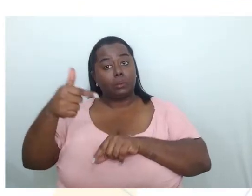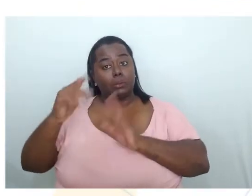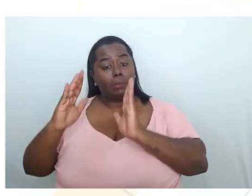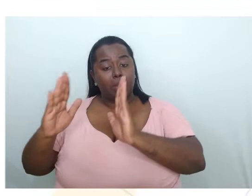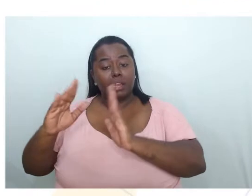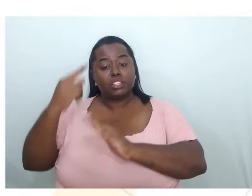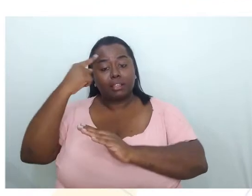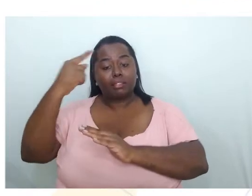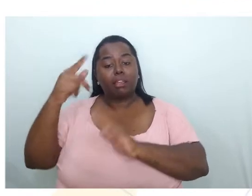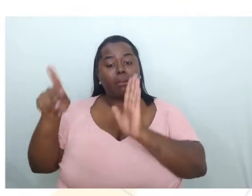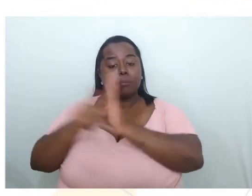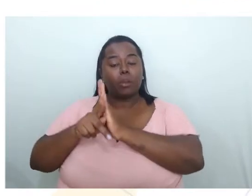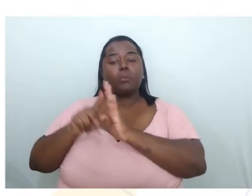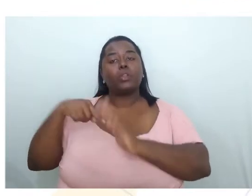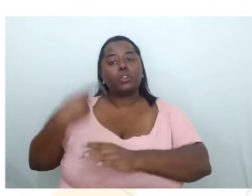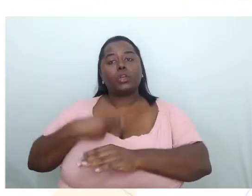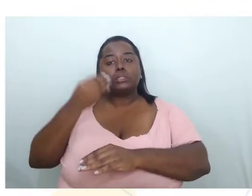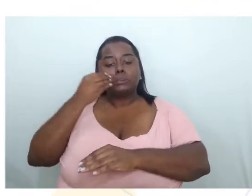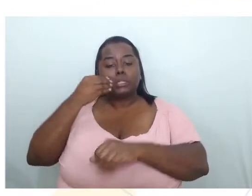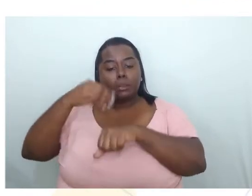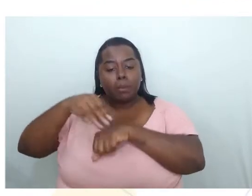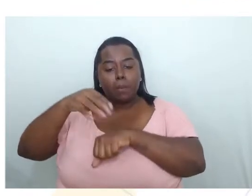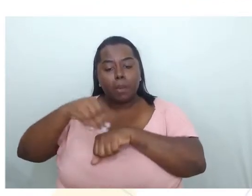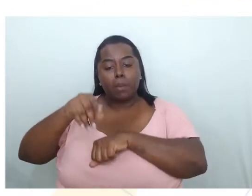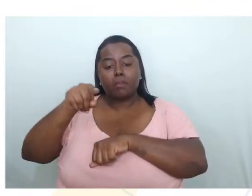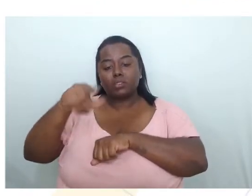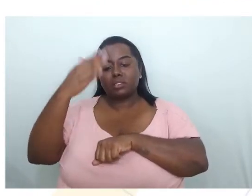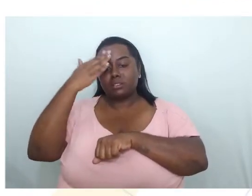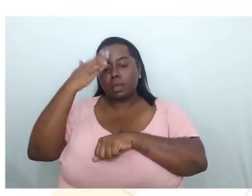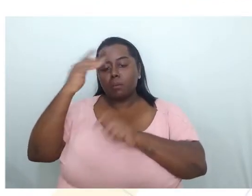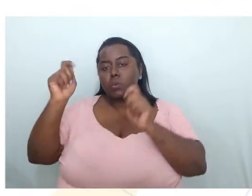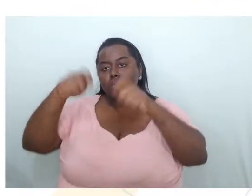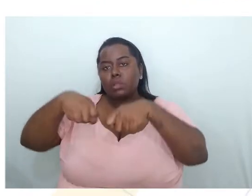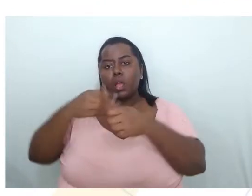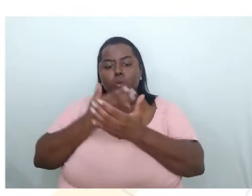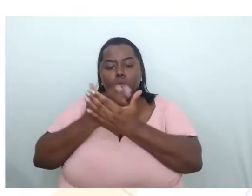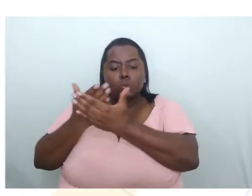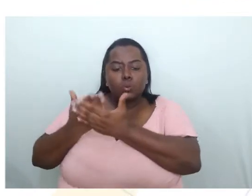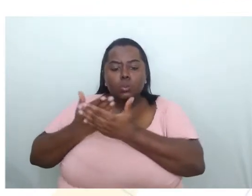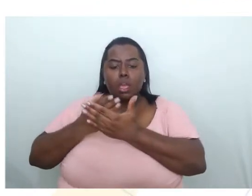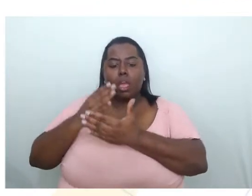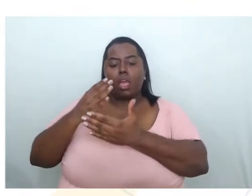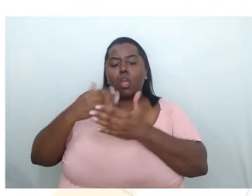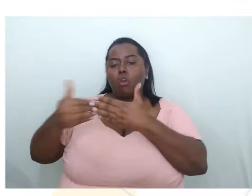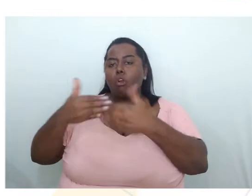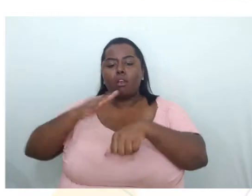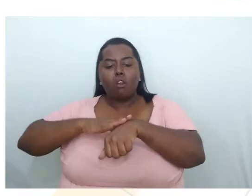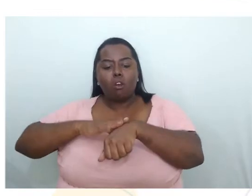familiar on that you know you are able to study at any